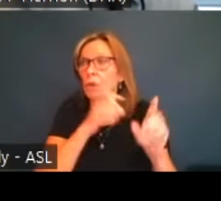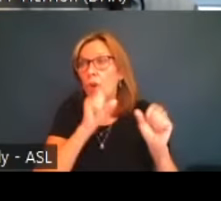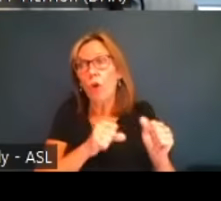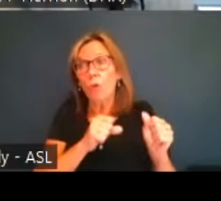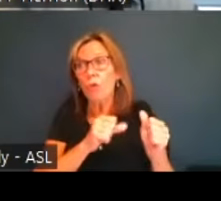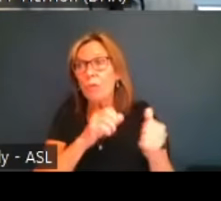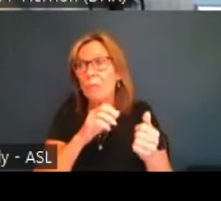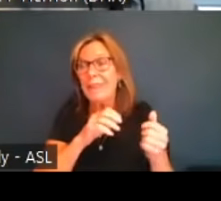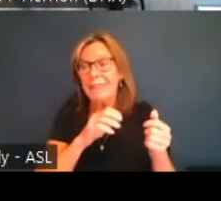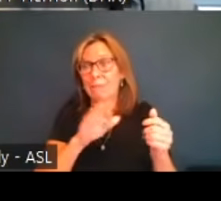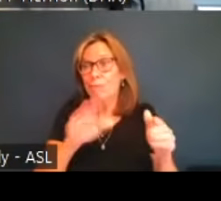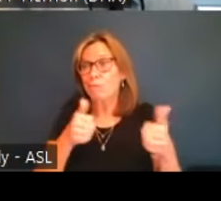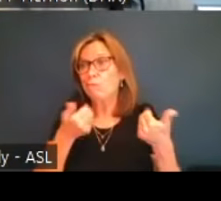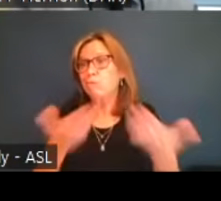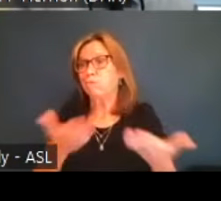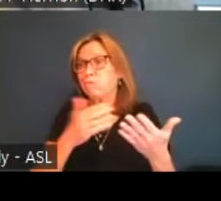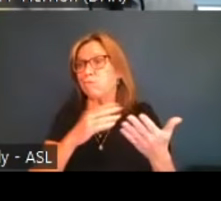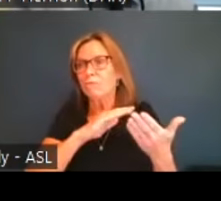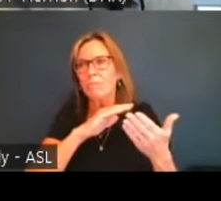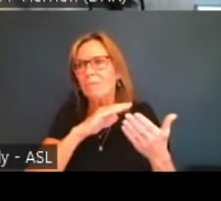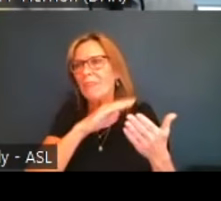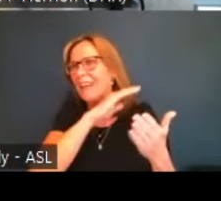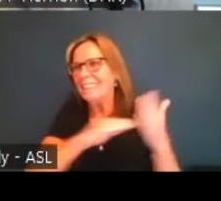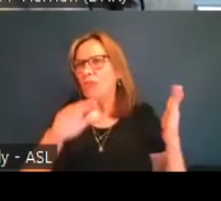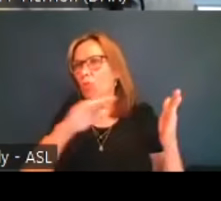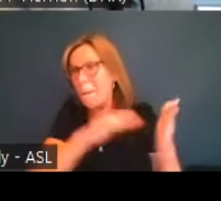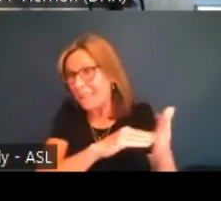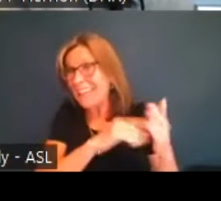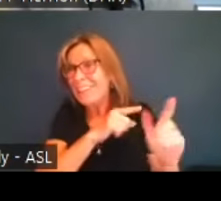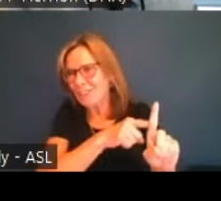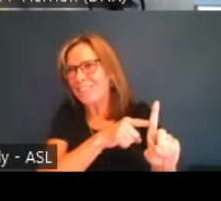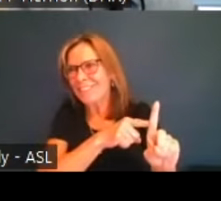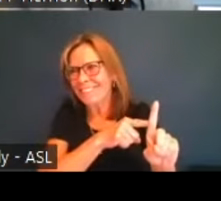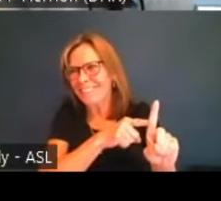what types of accommodations people with disabilities are